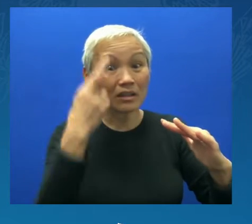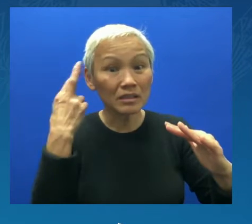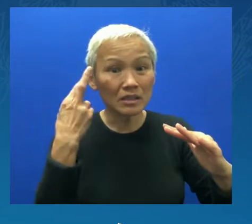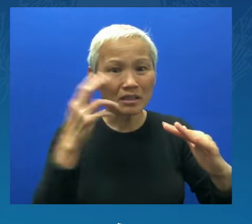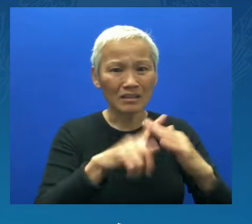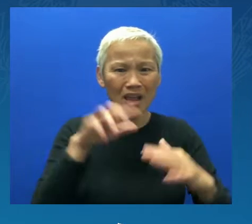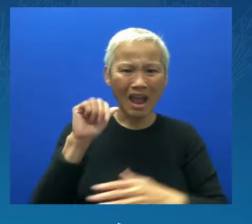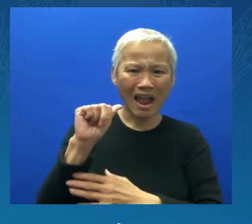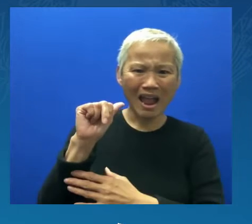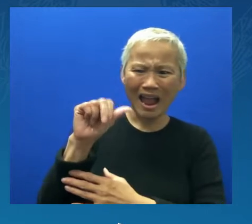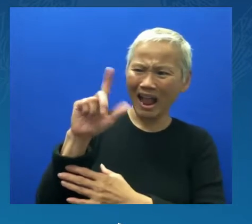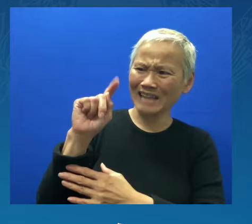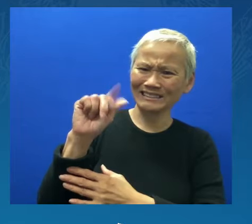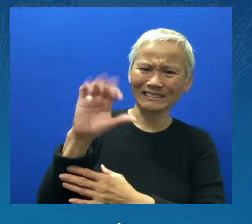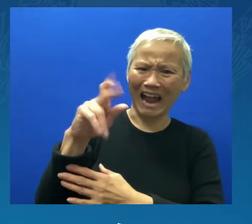So there's a lot at stake on this issue.